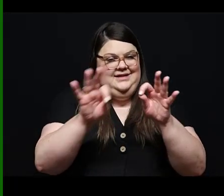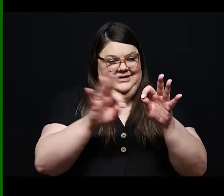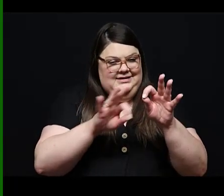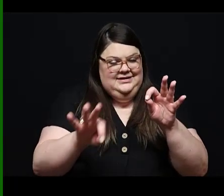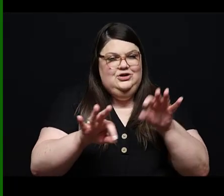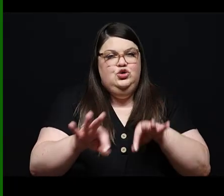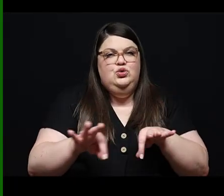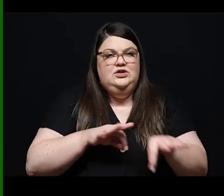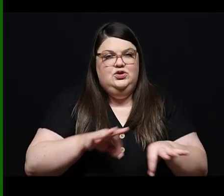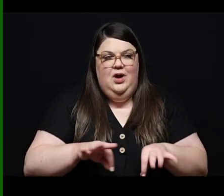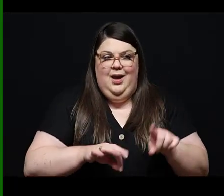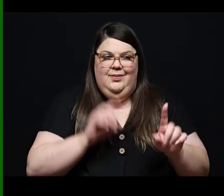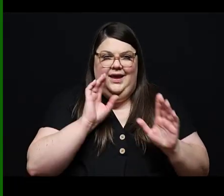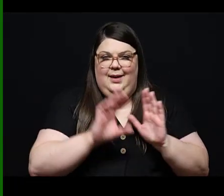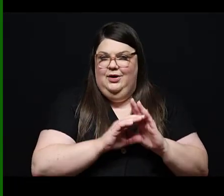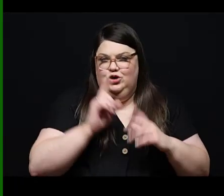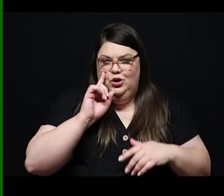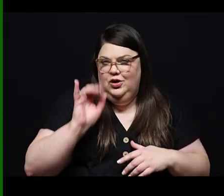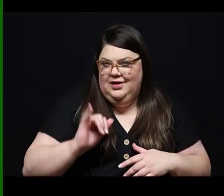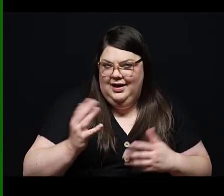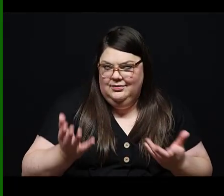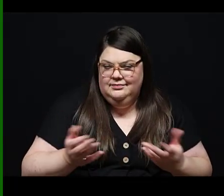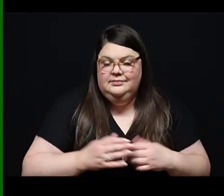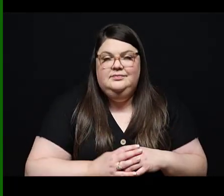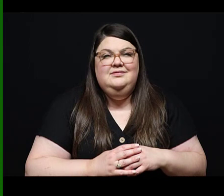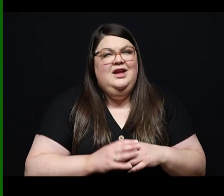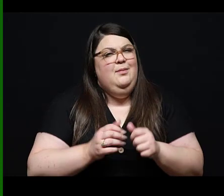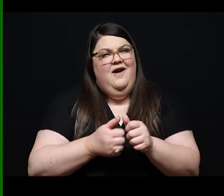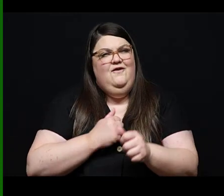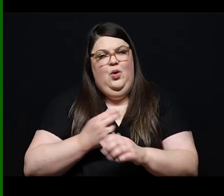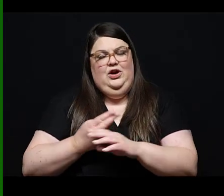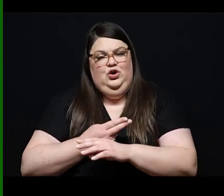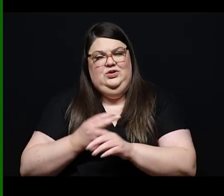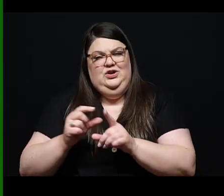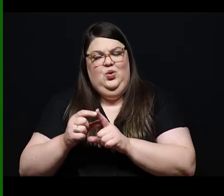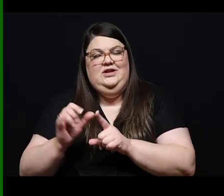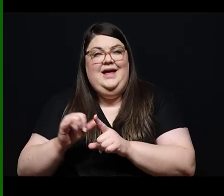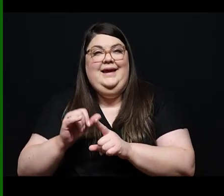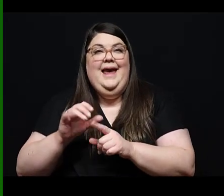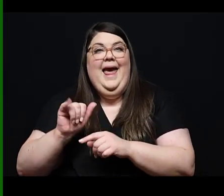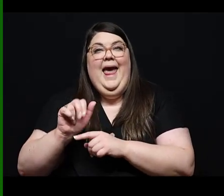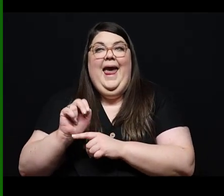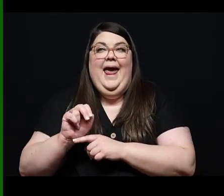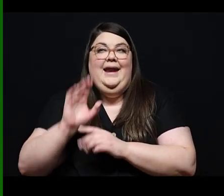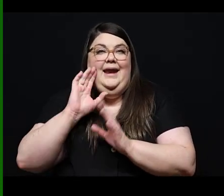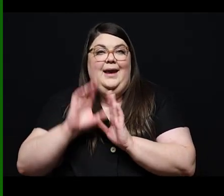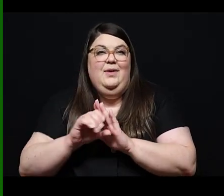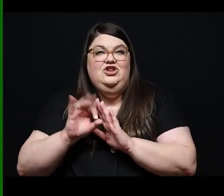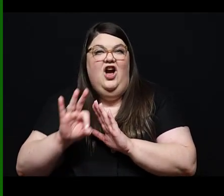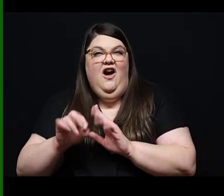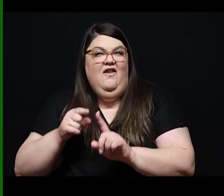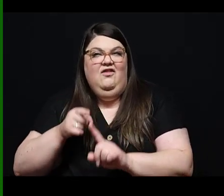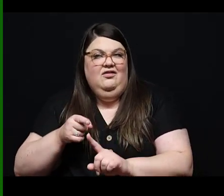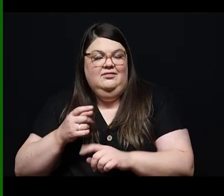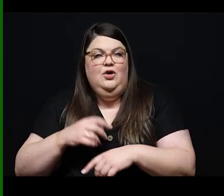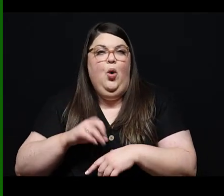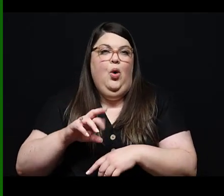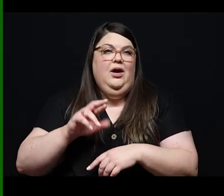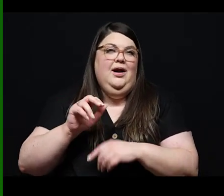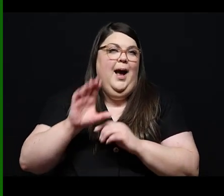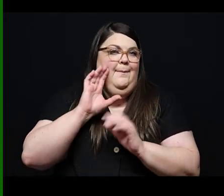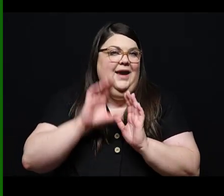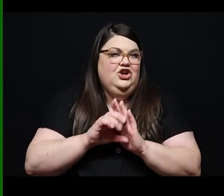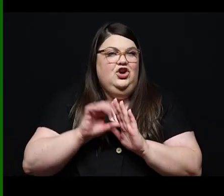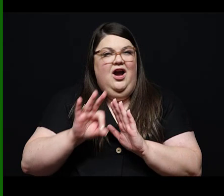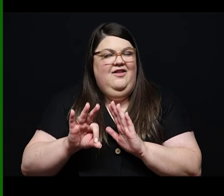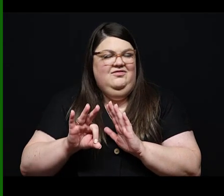its context. Avoid including phrases such as “An image of…” or “A picture of…” as these phrases